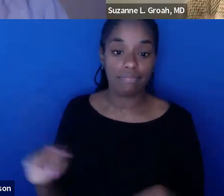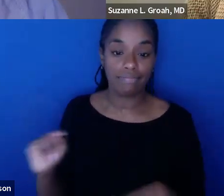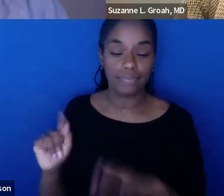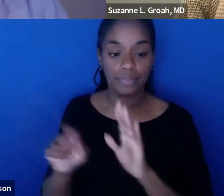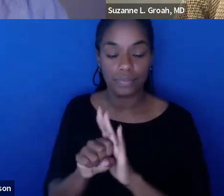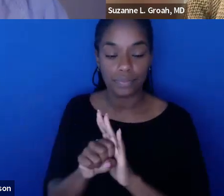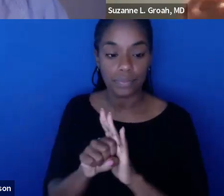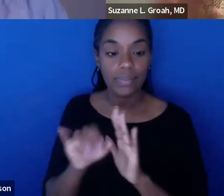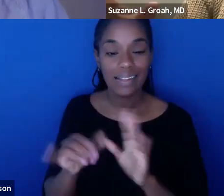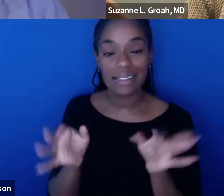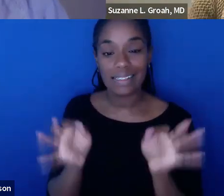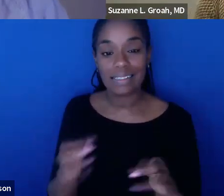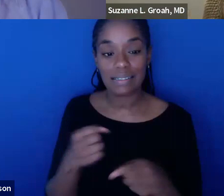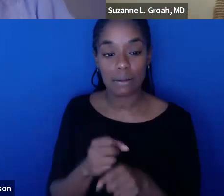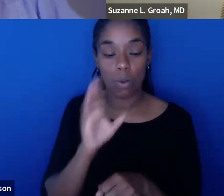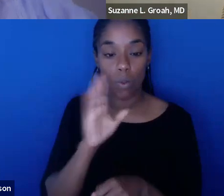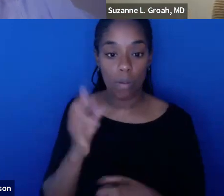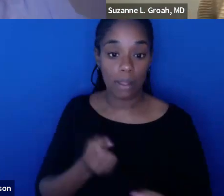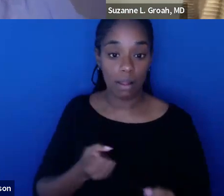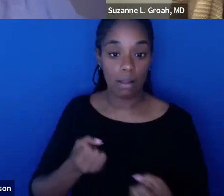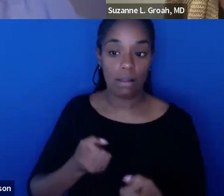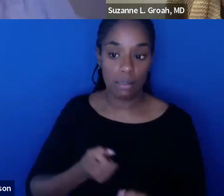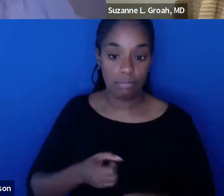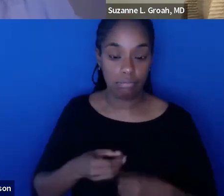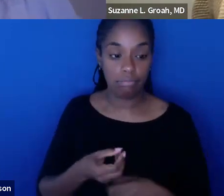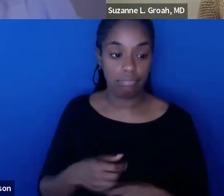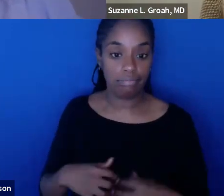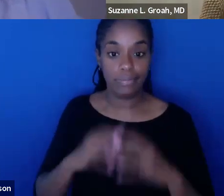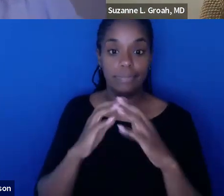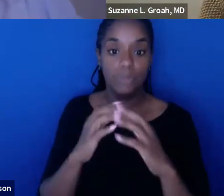is just about to be launched now, so it can really be used. So that's really great.